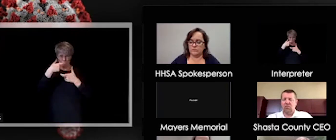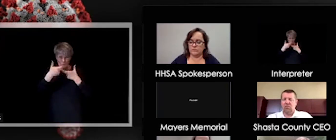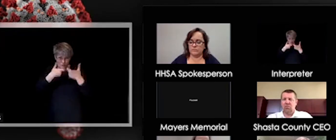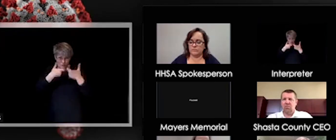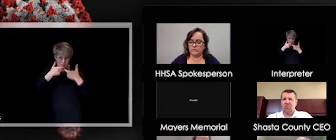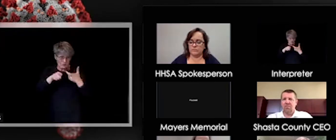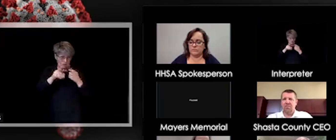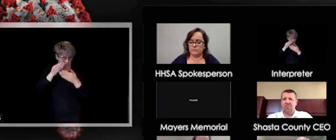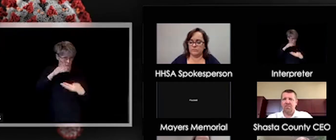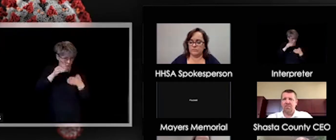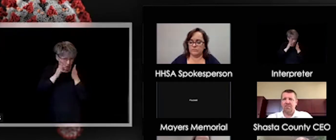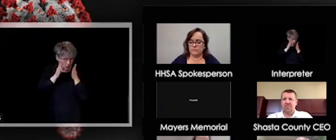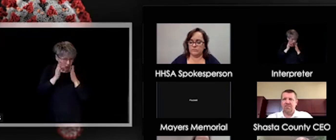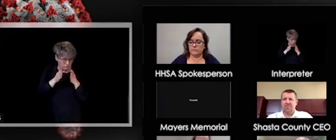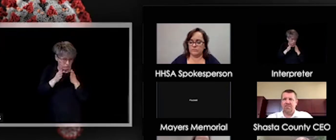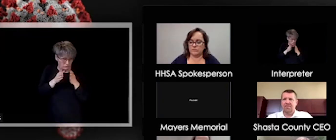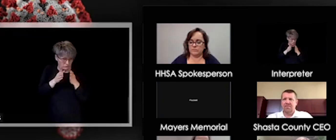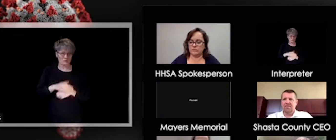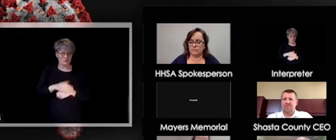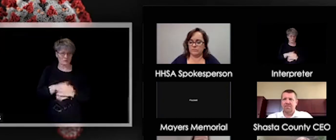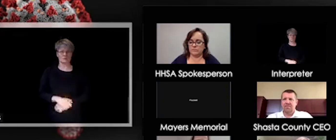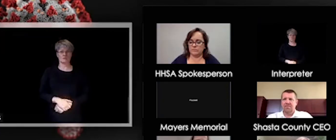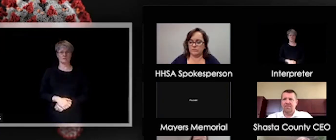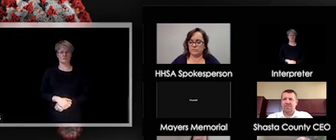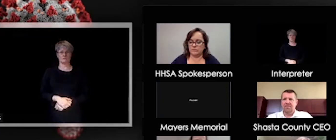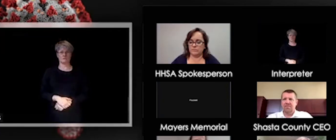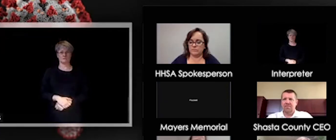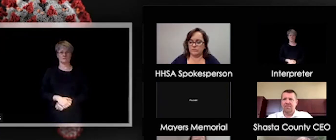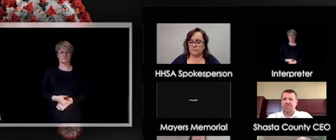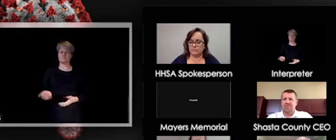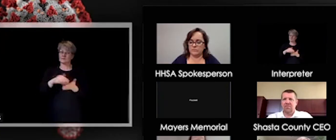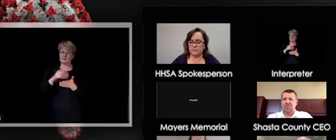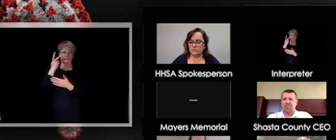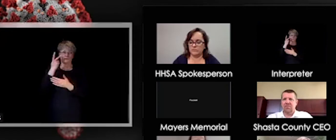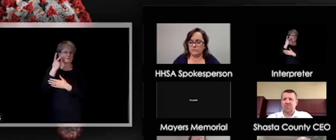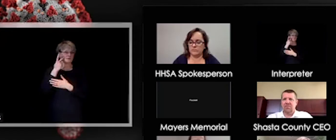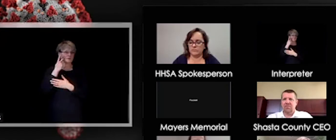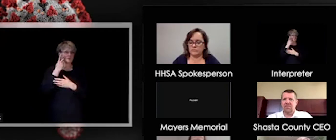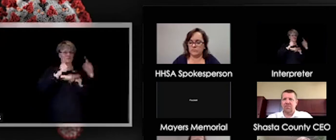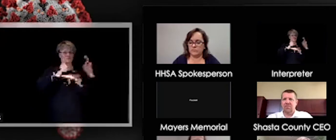going to see transmission happening at different rates in different communities. And, we are